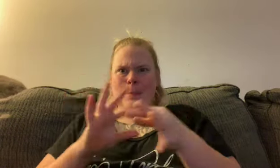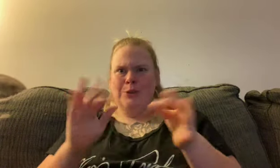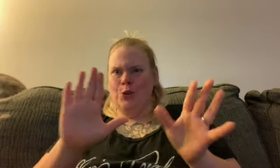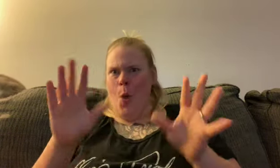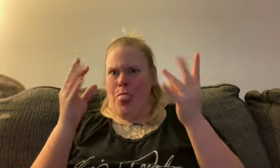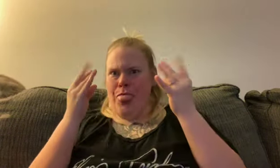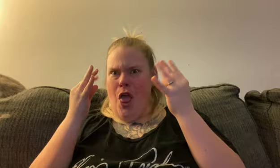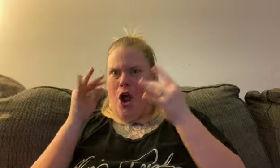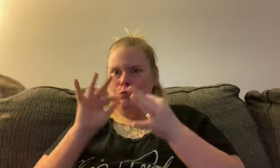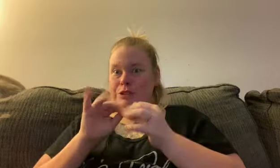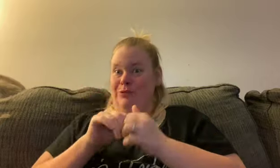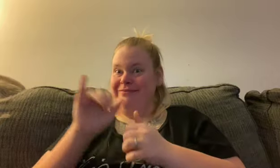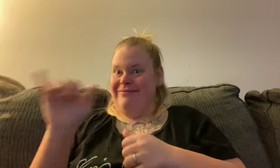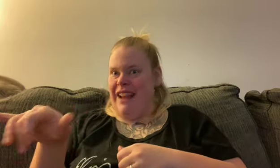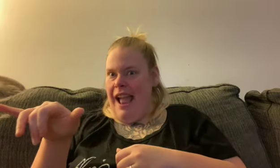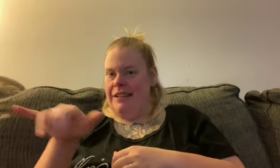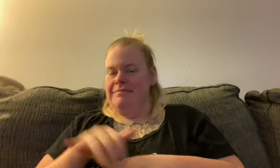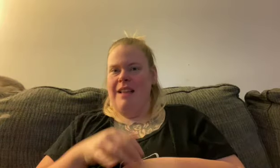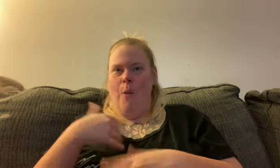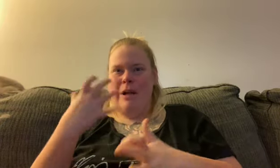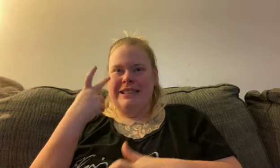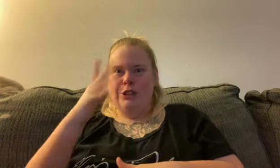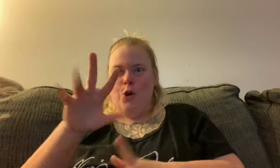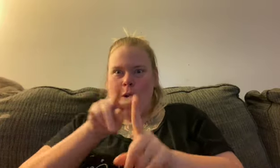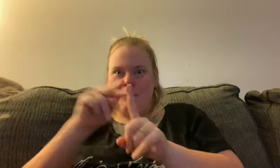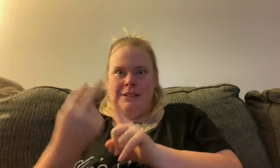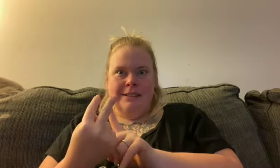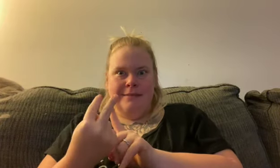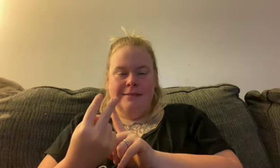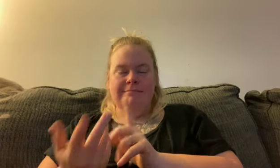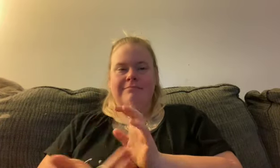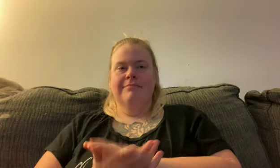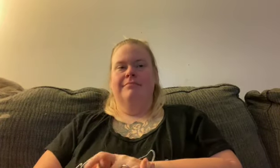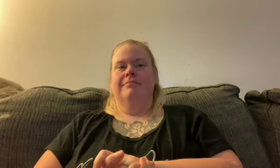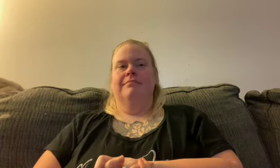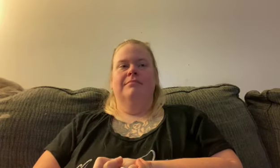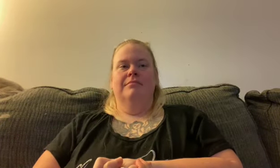Please comment below about this because I want to see your perspective!